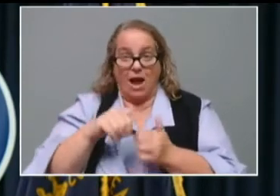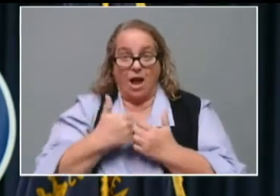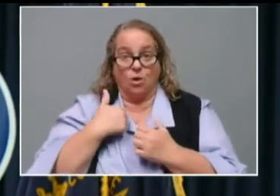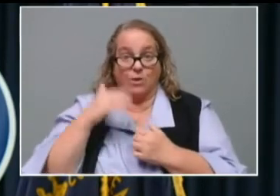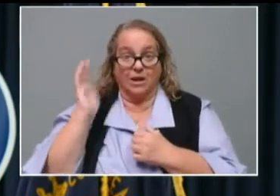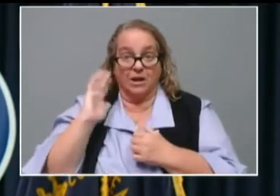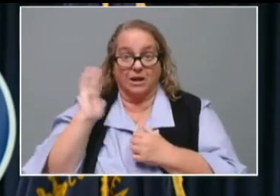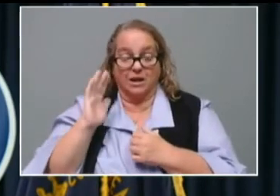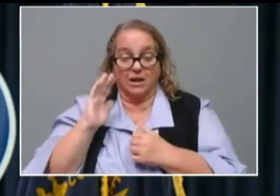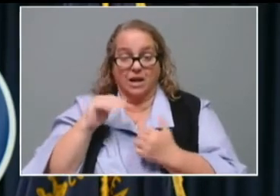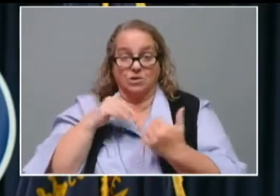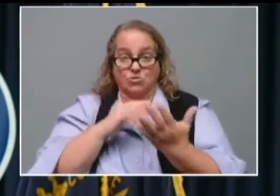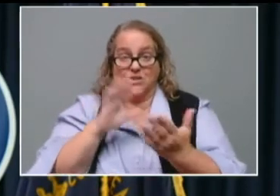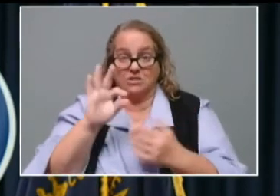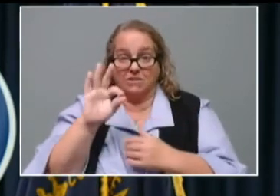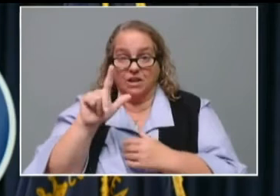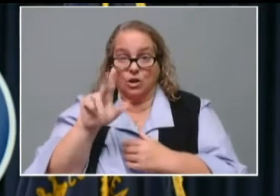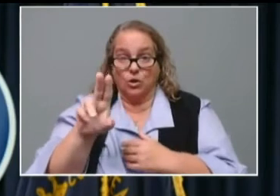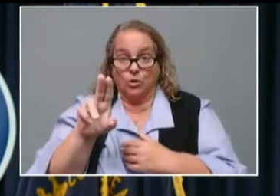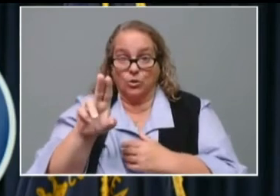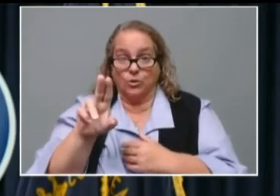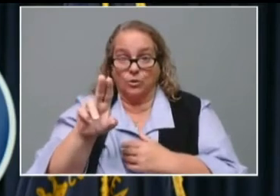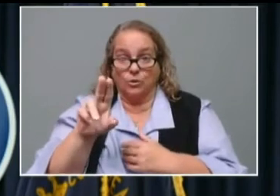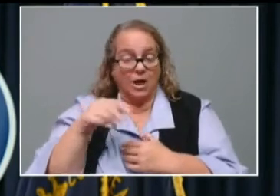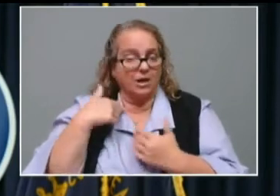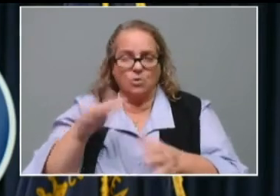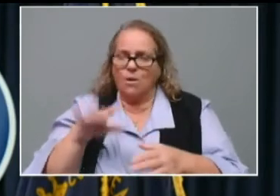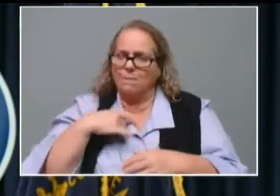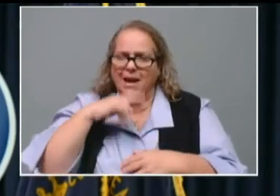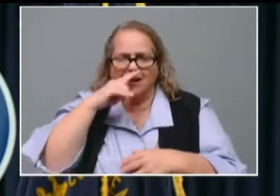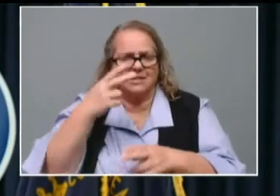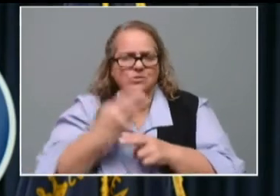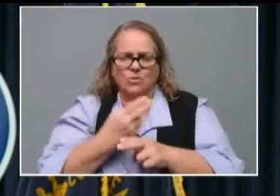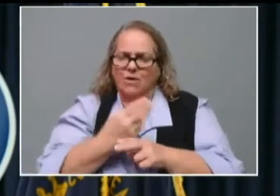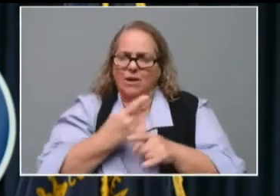You know, I don't want my kids wearing a mask, but I want them to wear a mask